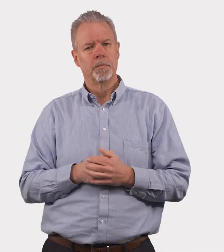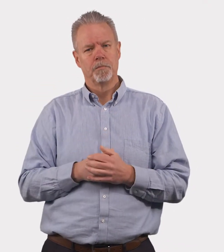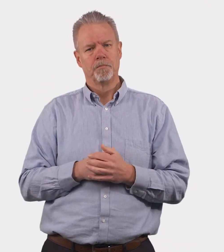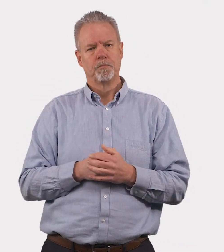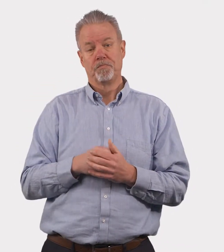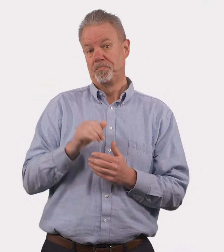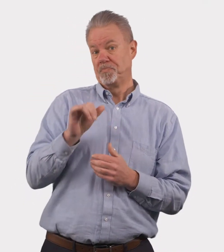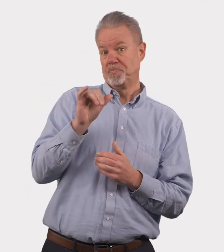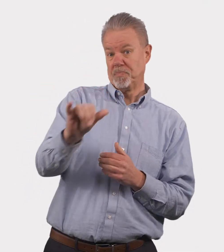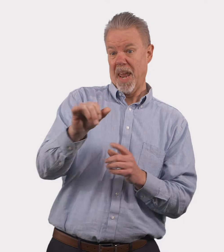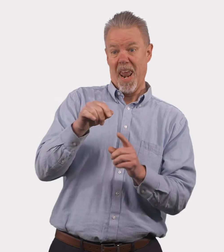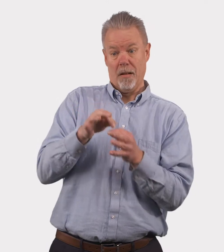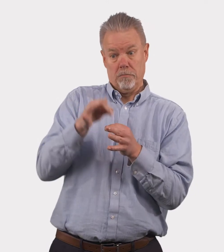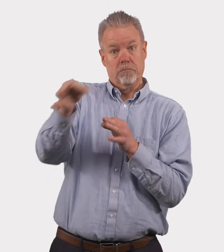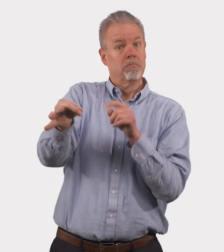faculty, and staff.